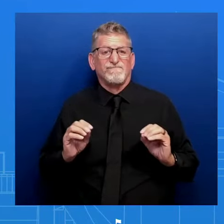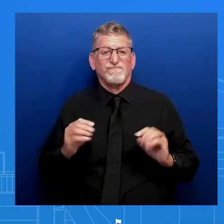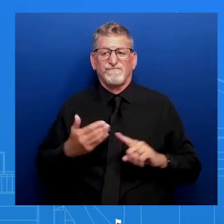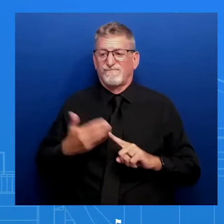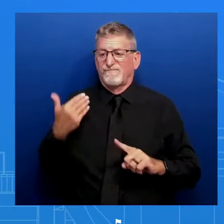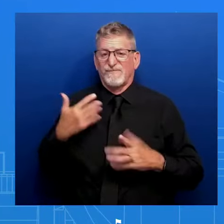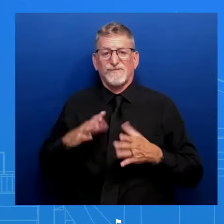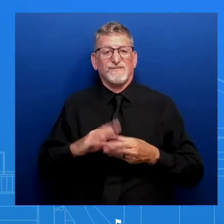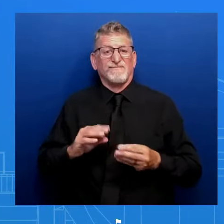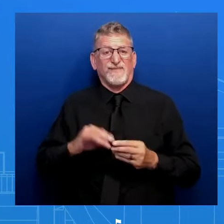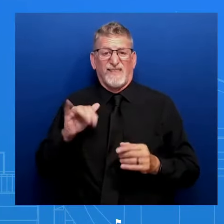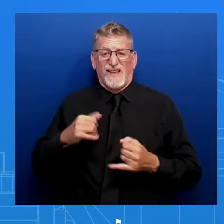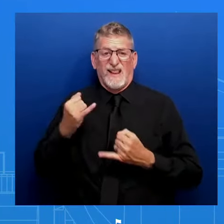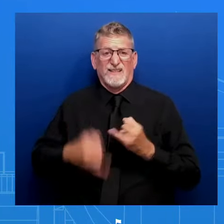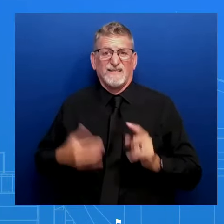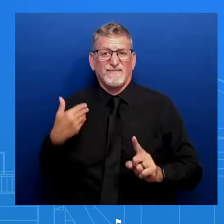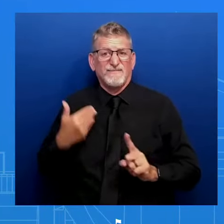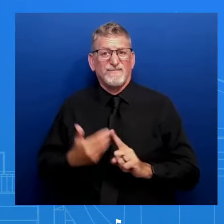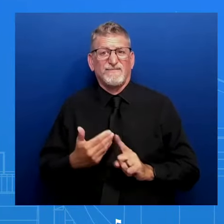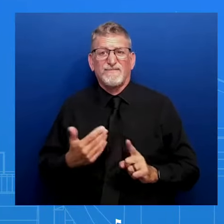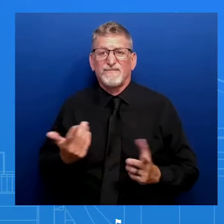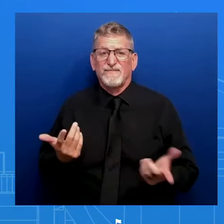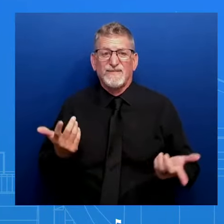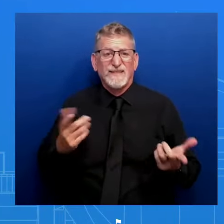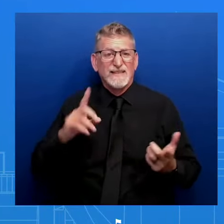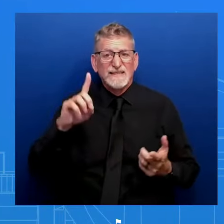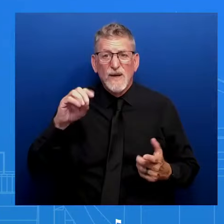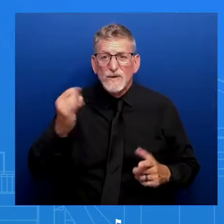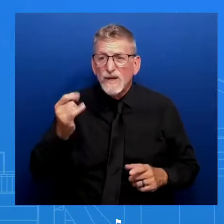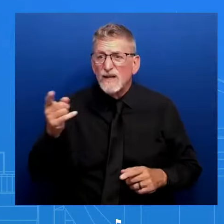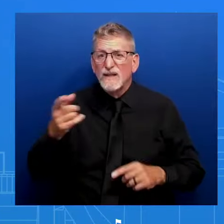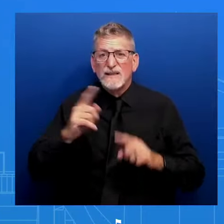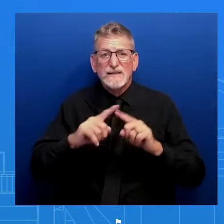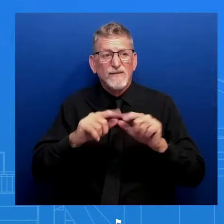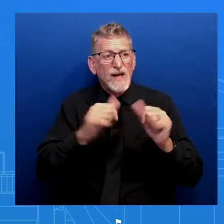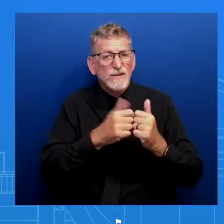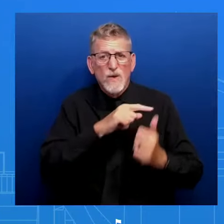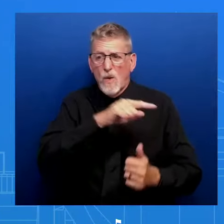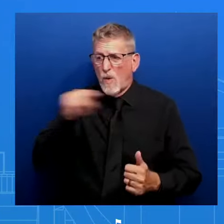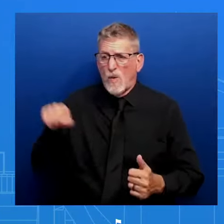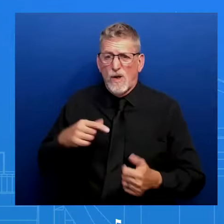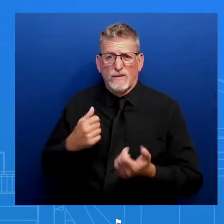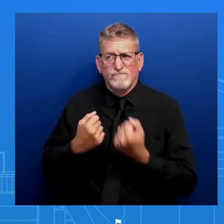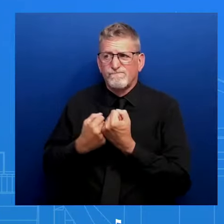I just don't have any more information to -- to share. We are still trying to gather all the facts on this.